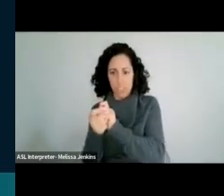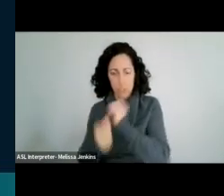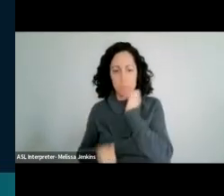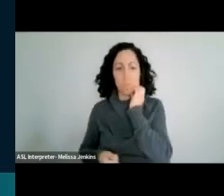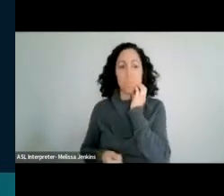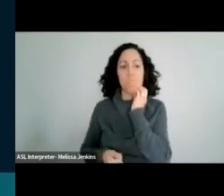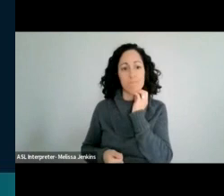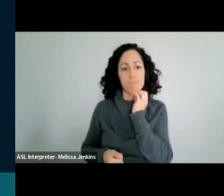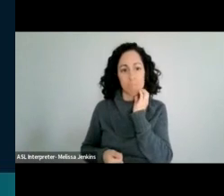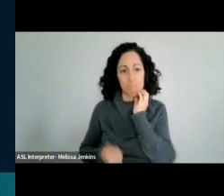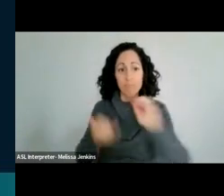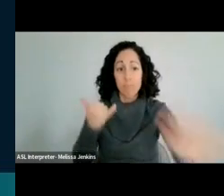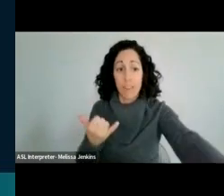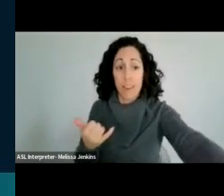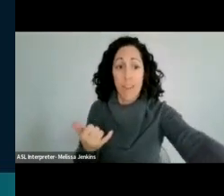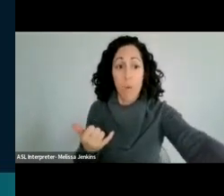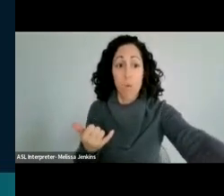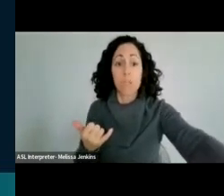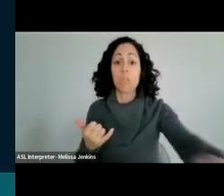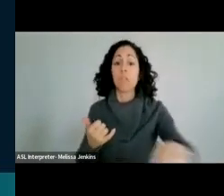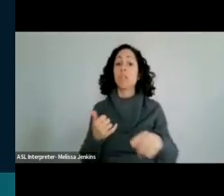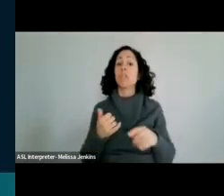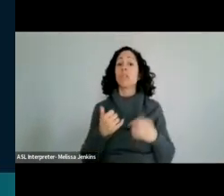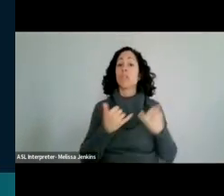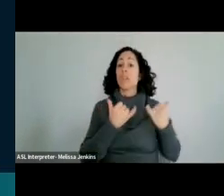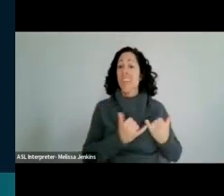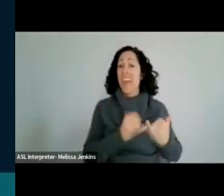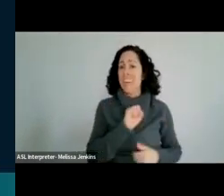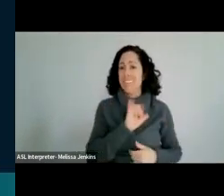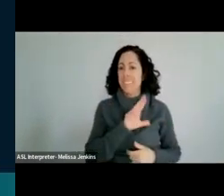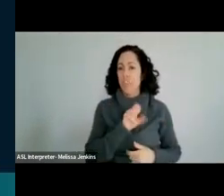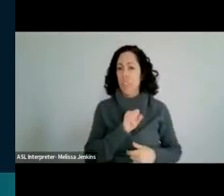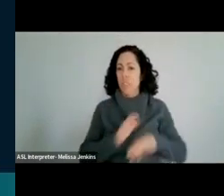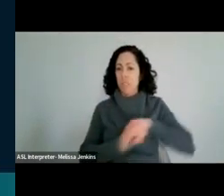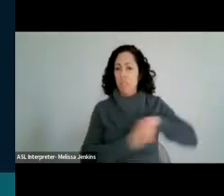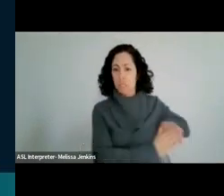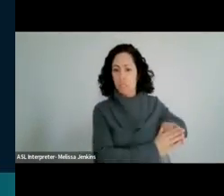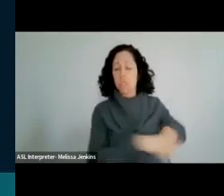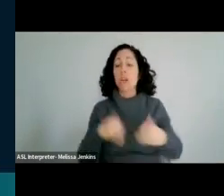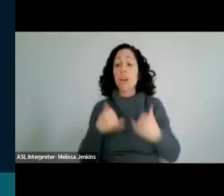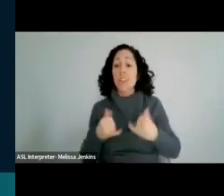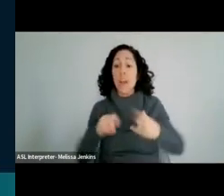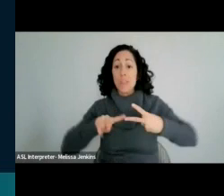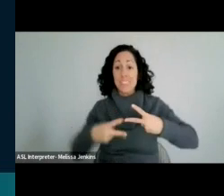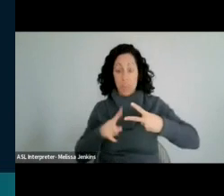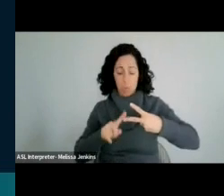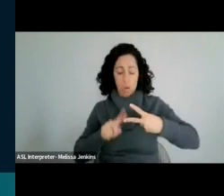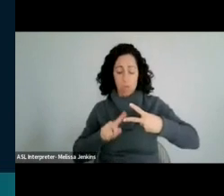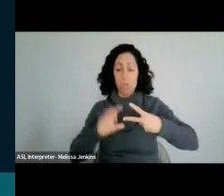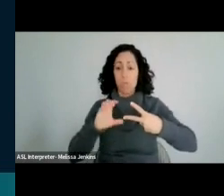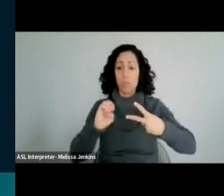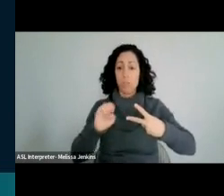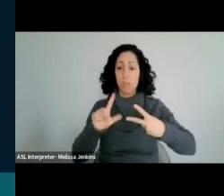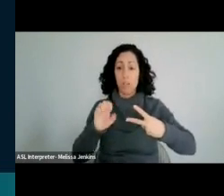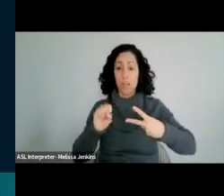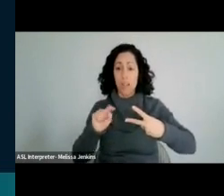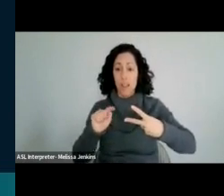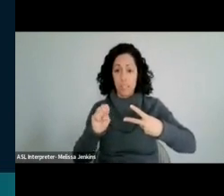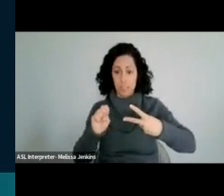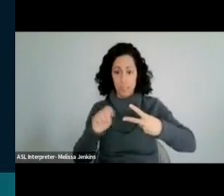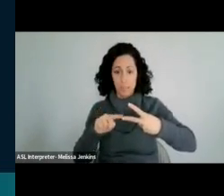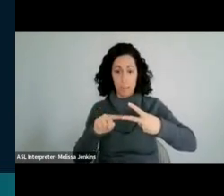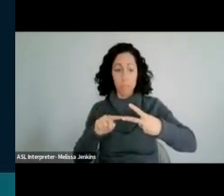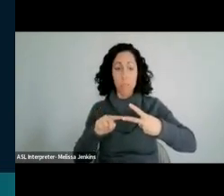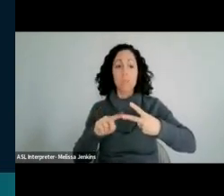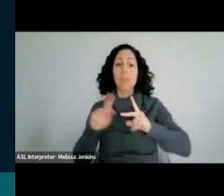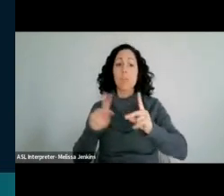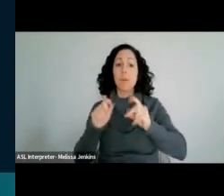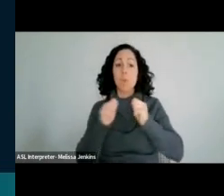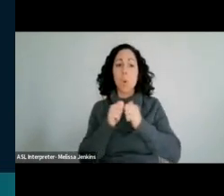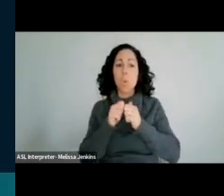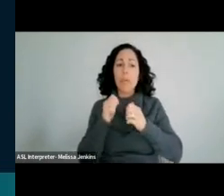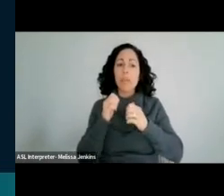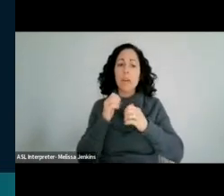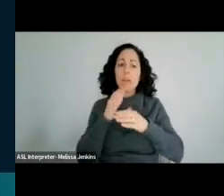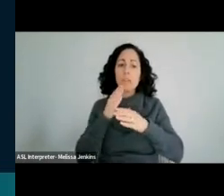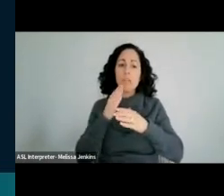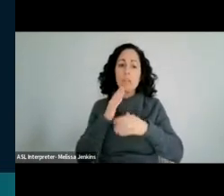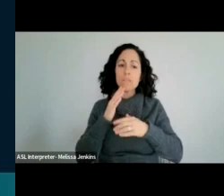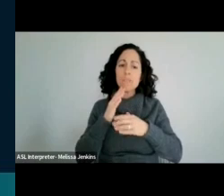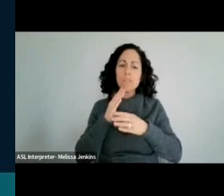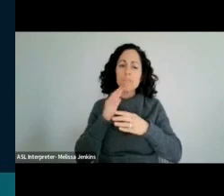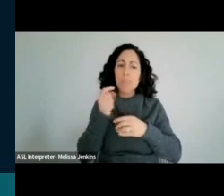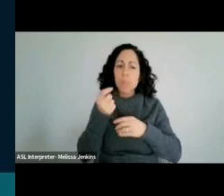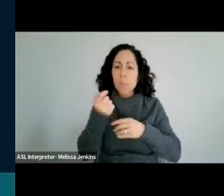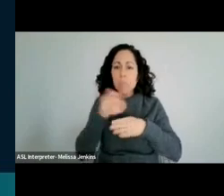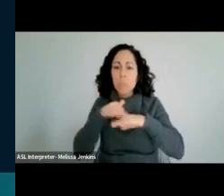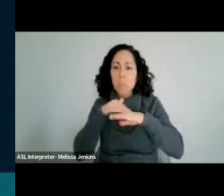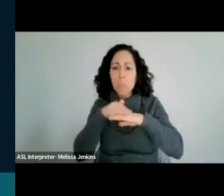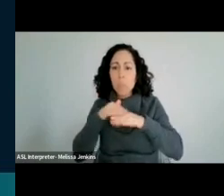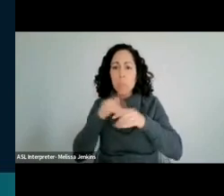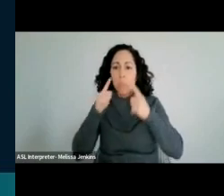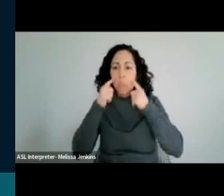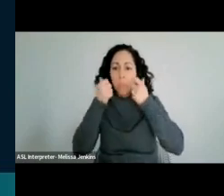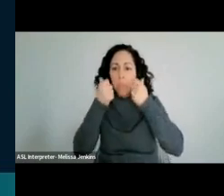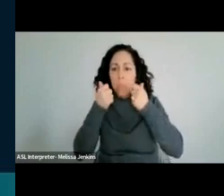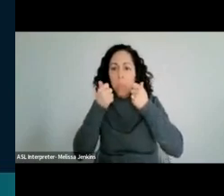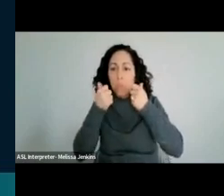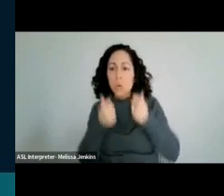the study in early-to-moderate patients and here the primary endpoint is static perimetry measured at the 12-month time point.